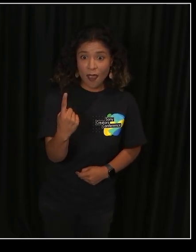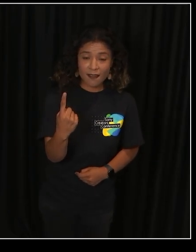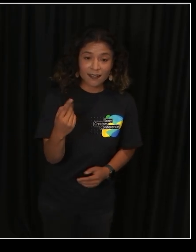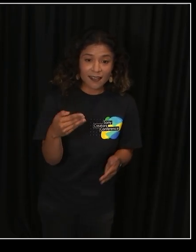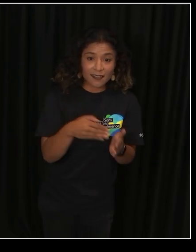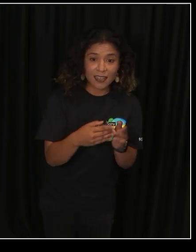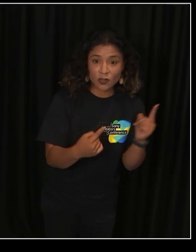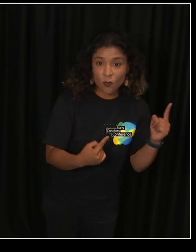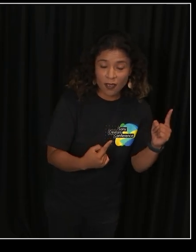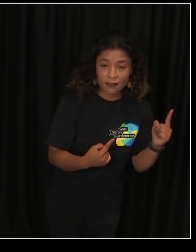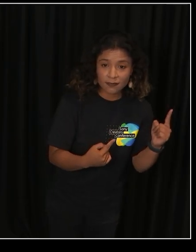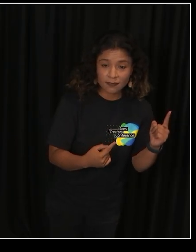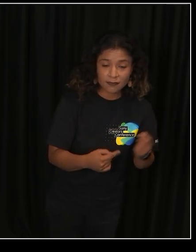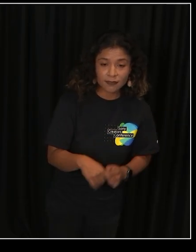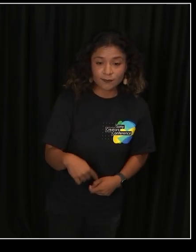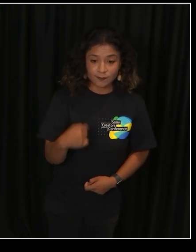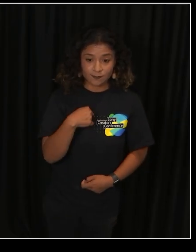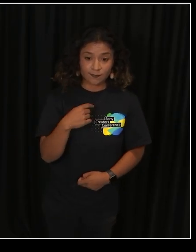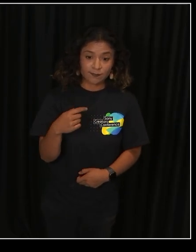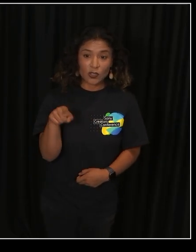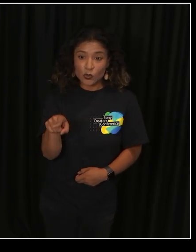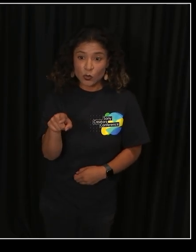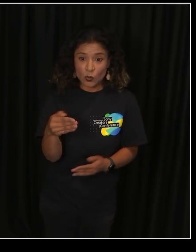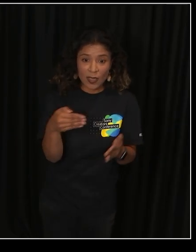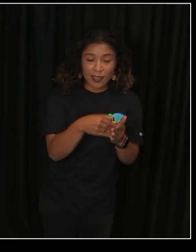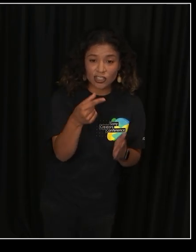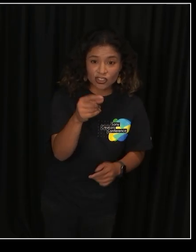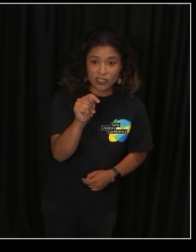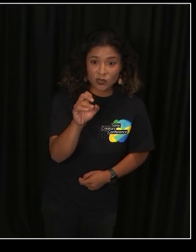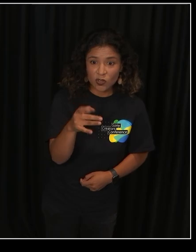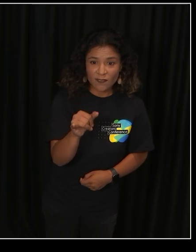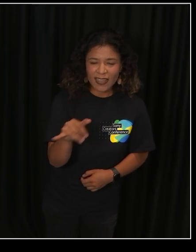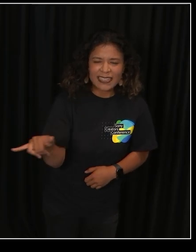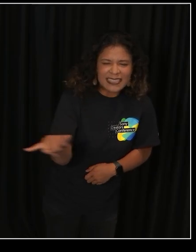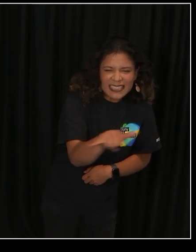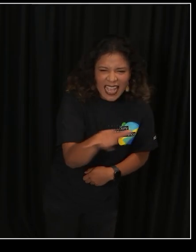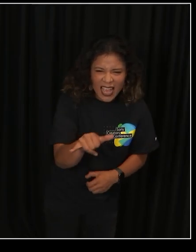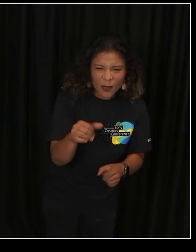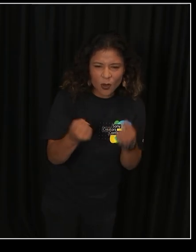where you and GT Sophy had the exact same car and you had to race one on one around the track.